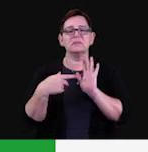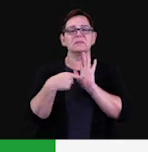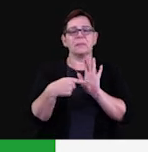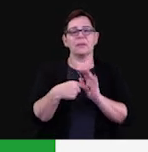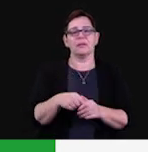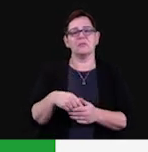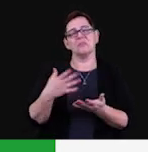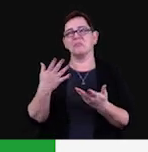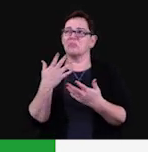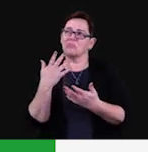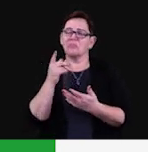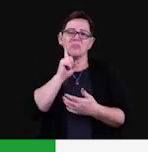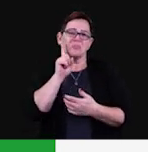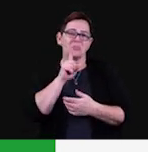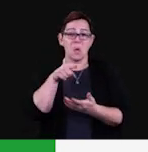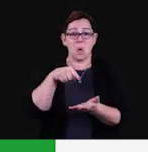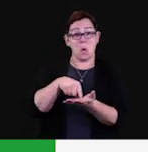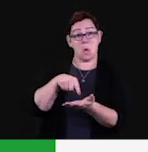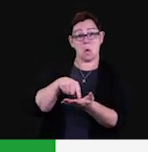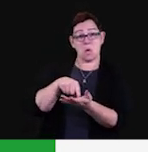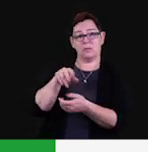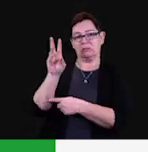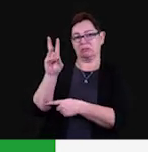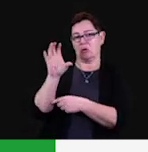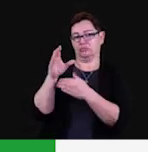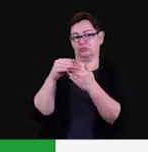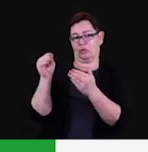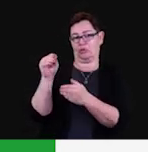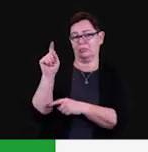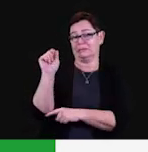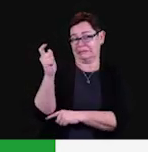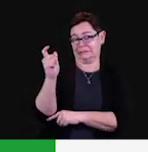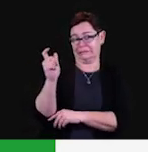You are entitled to a $700 refundable tax credit.